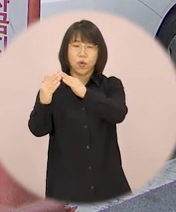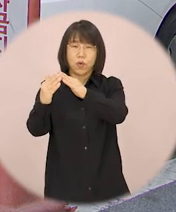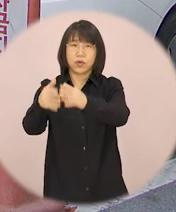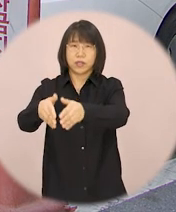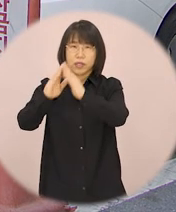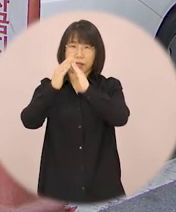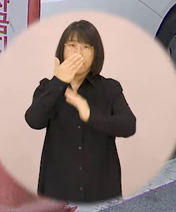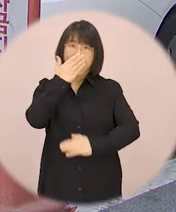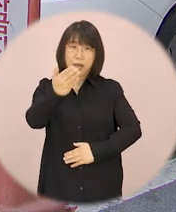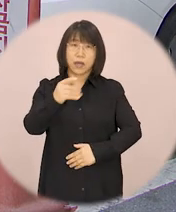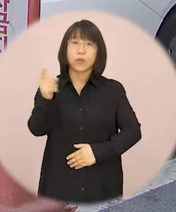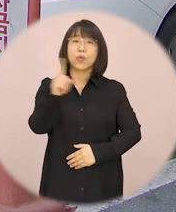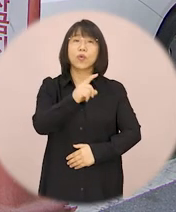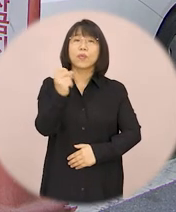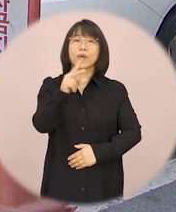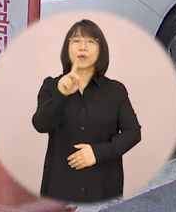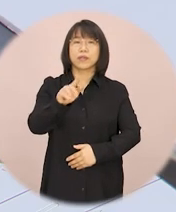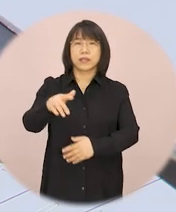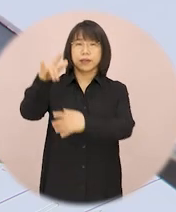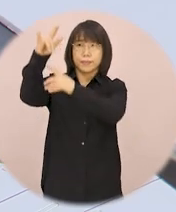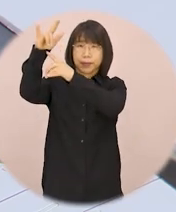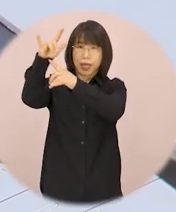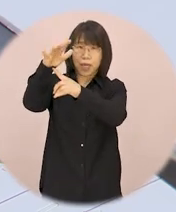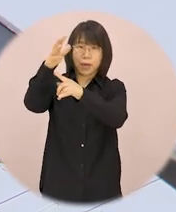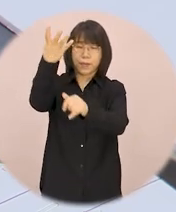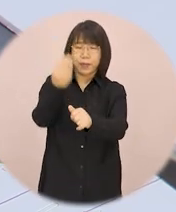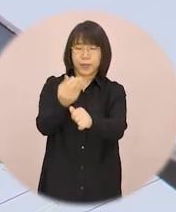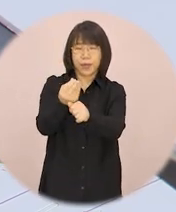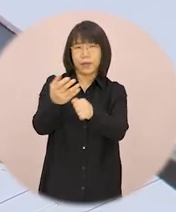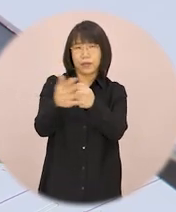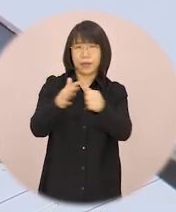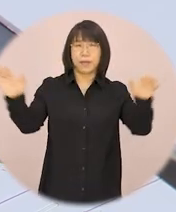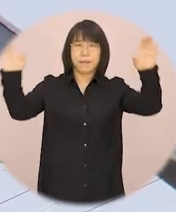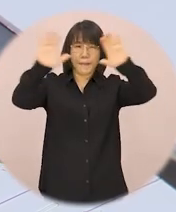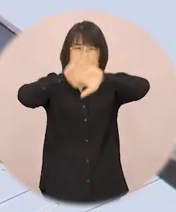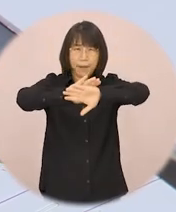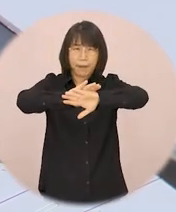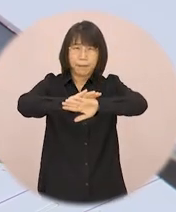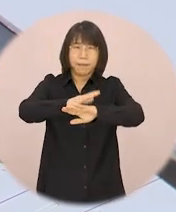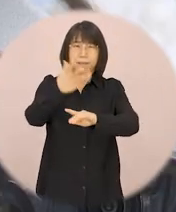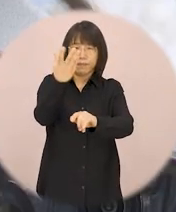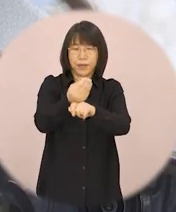but it also equipped with built-in solar battery that provides power, allowing for regular night shooting.